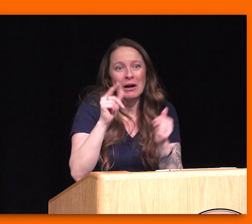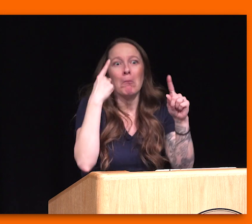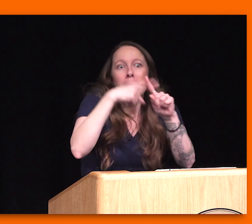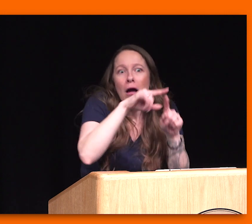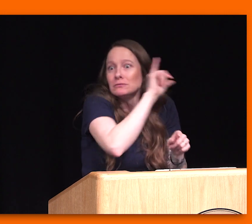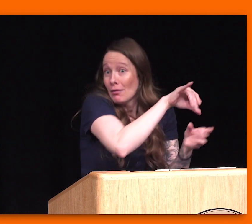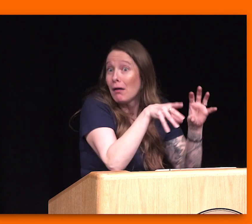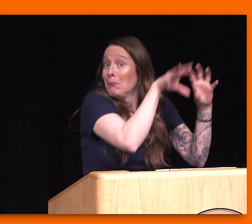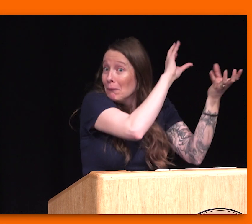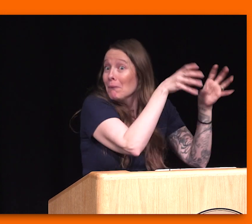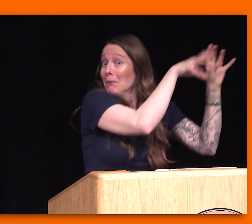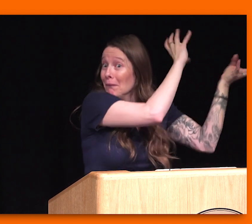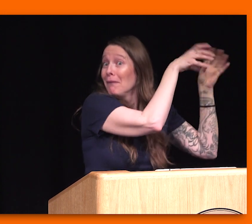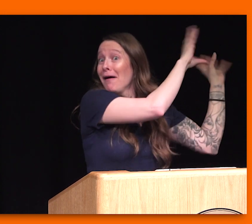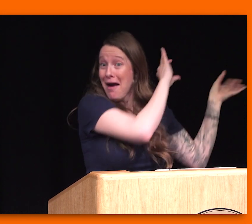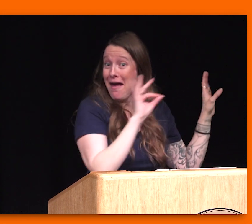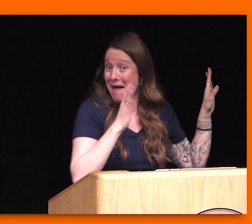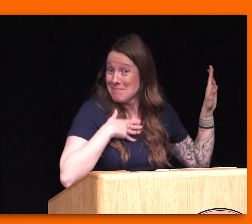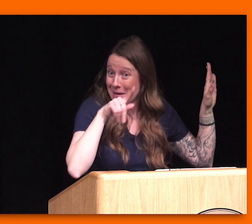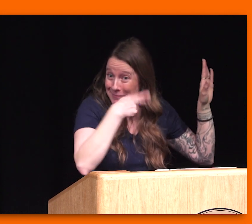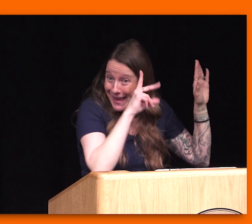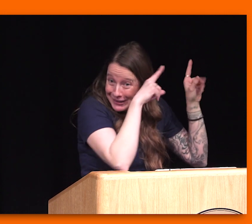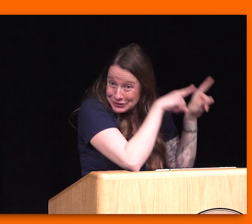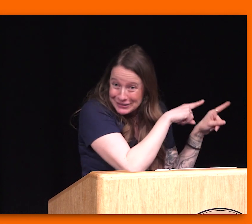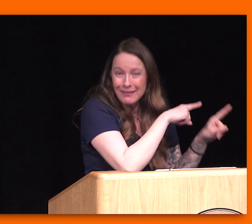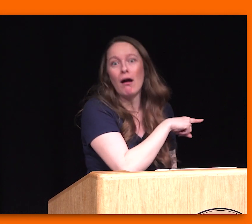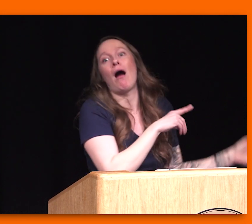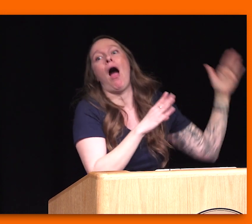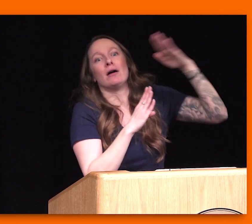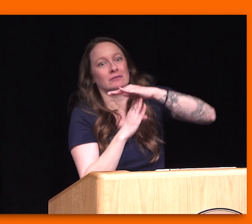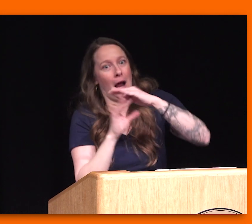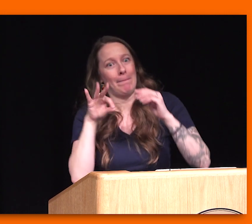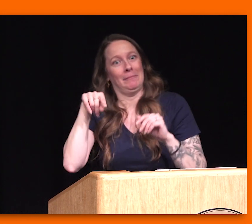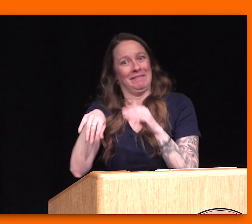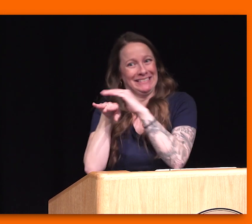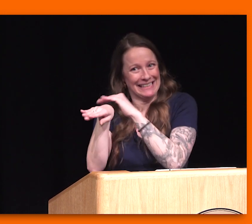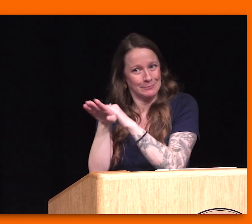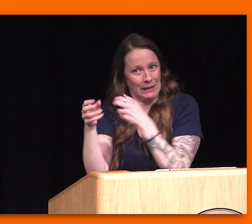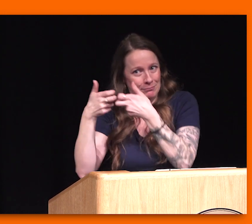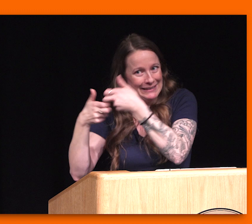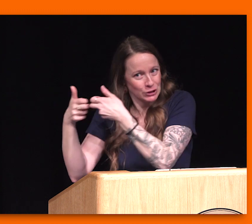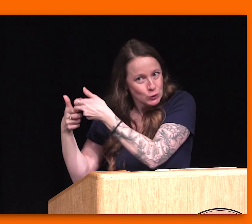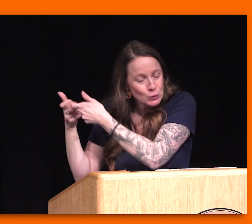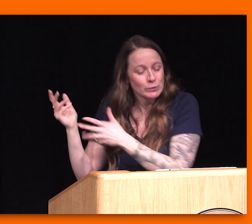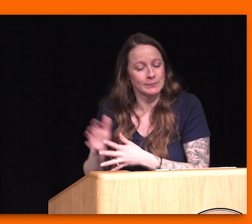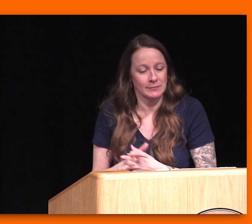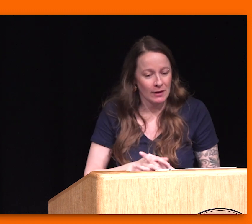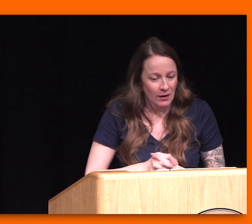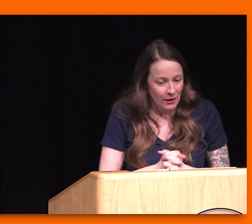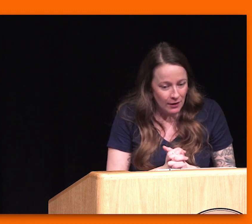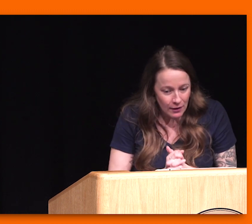Remember, I was trying to finish my PhD program. I was having a lot of issues with it already, on top of the accessibility issues